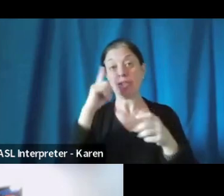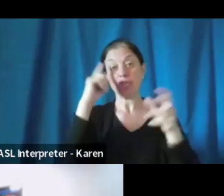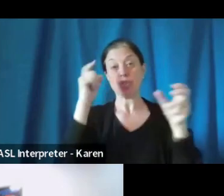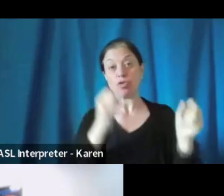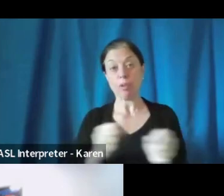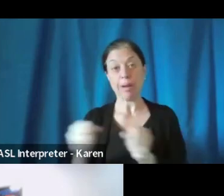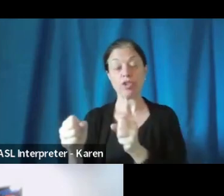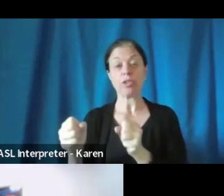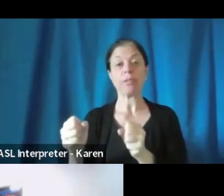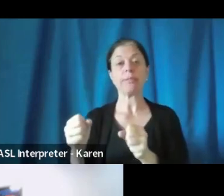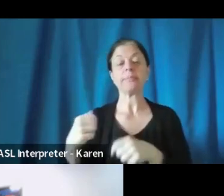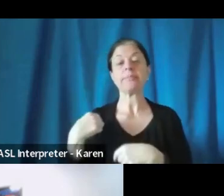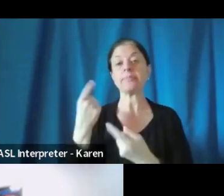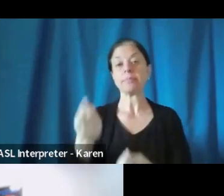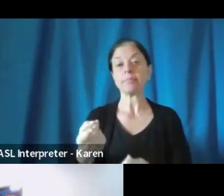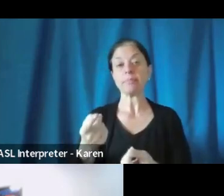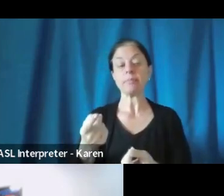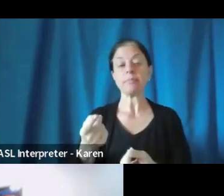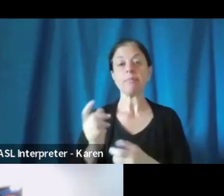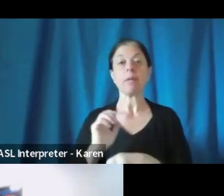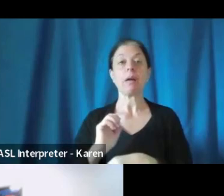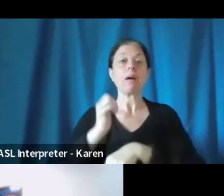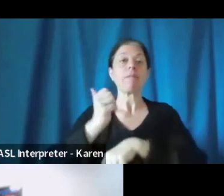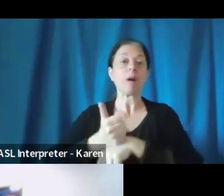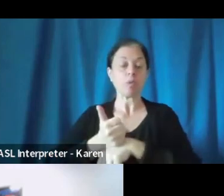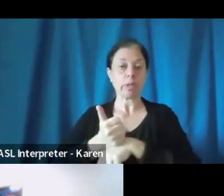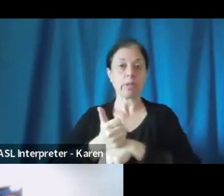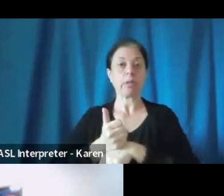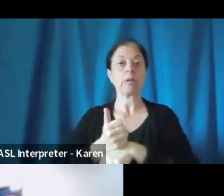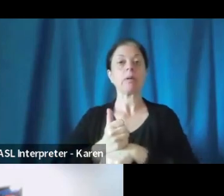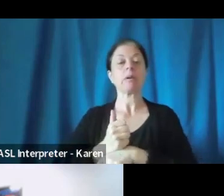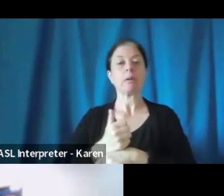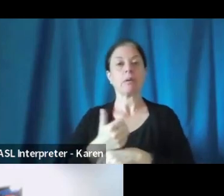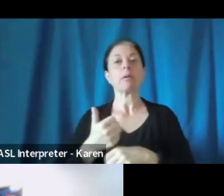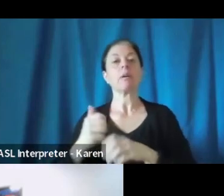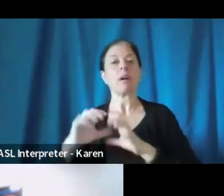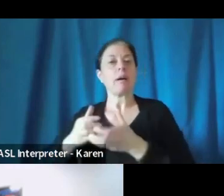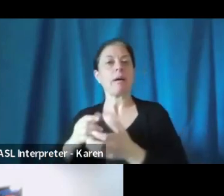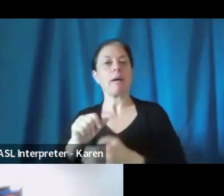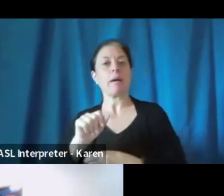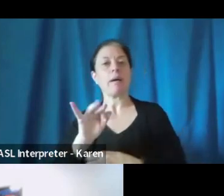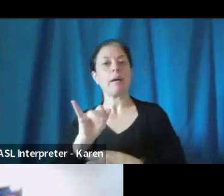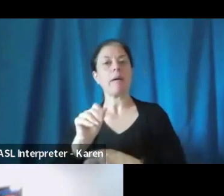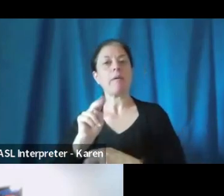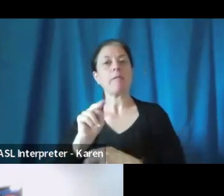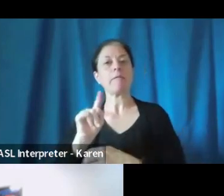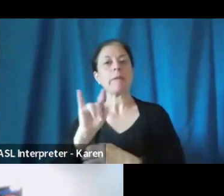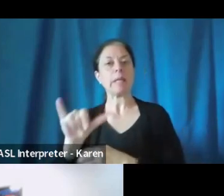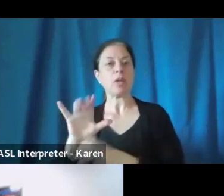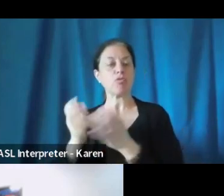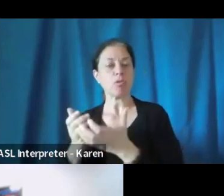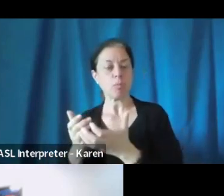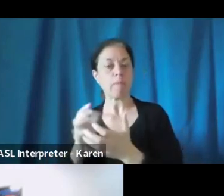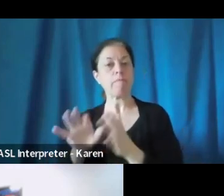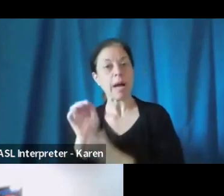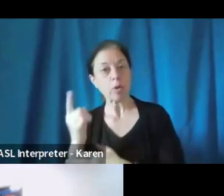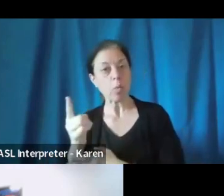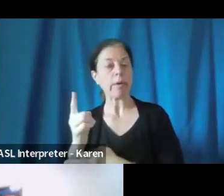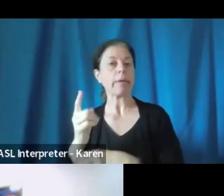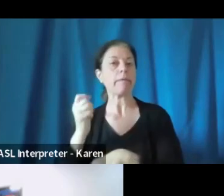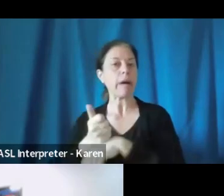outside of your library. I -- my greatest strategy has been founding